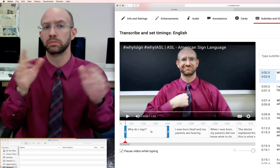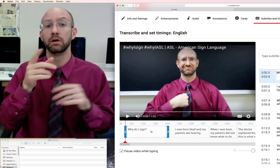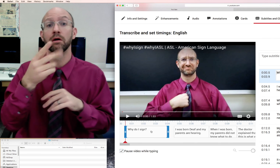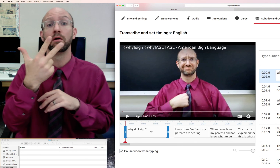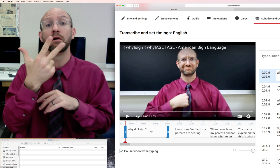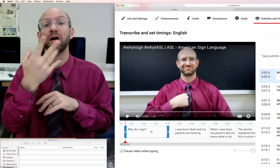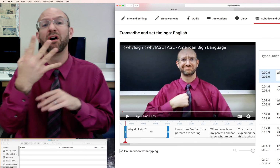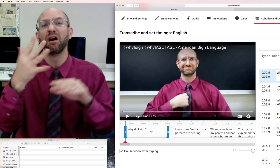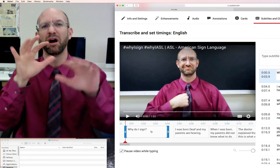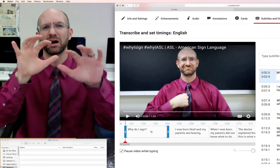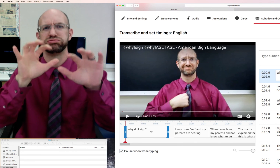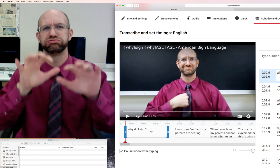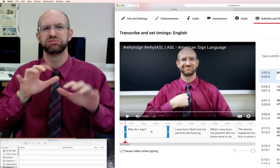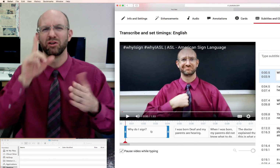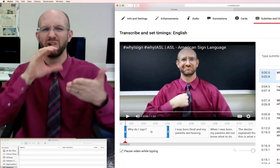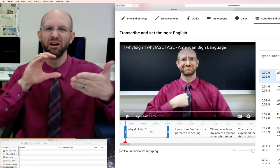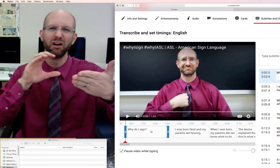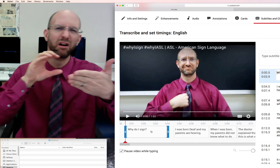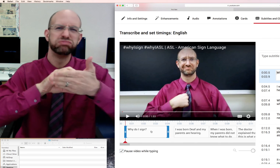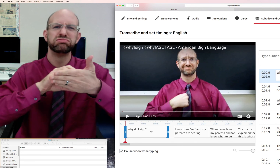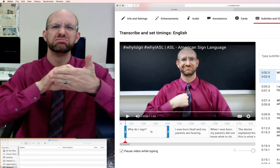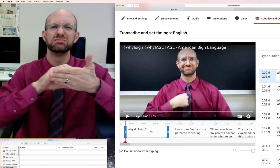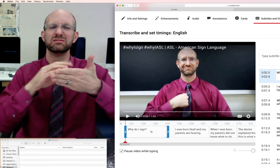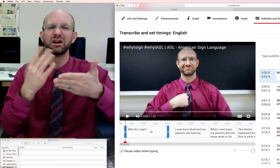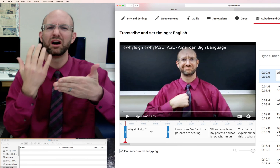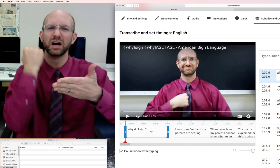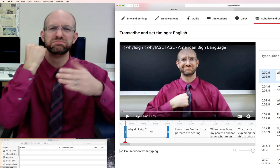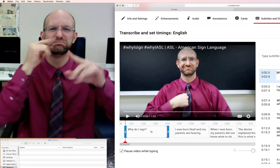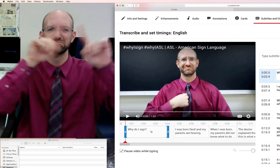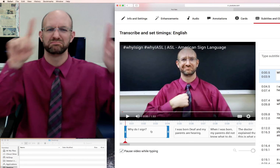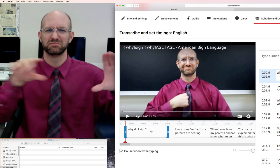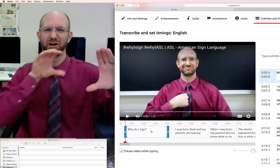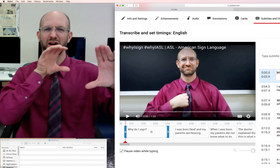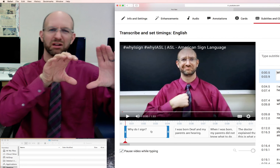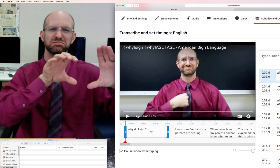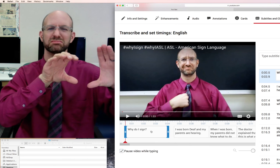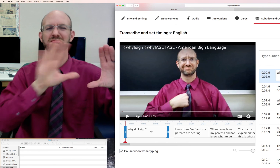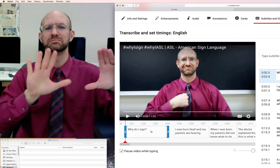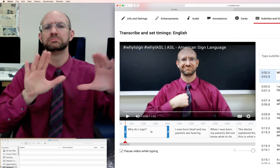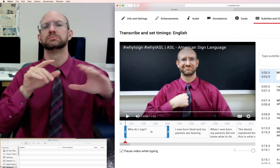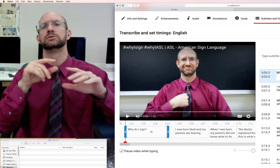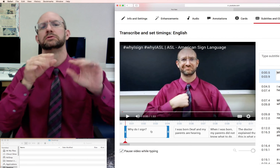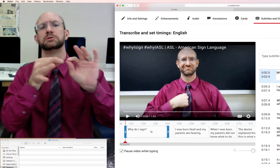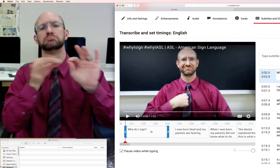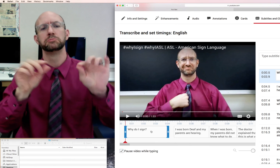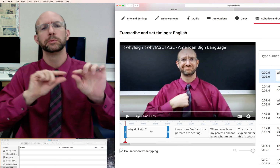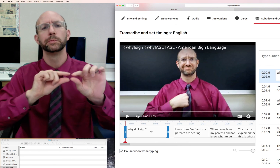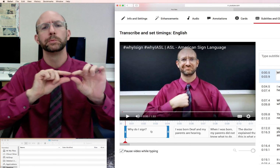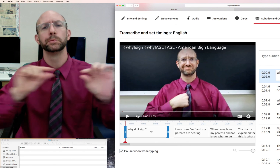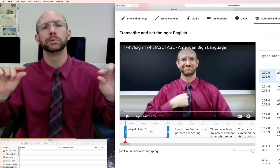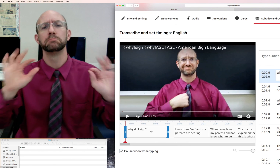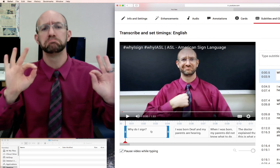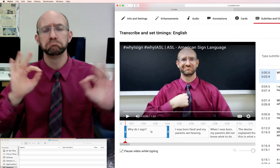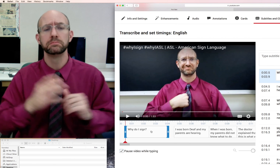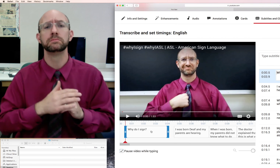Having 3, 4, or more phrases will leave a paragraph and eat up the space on your video. Having only one thin line of a phrase would be ideal.